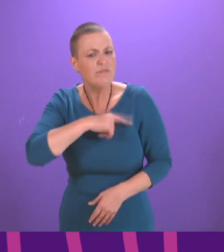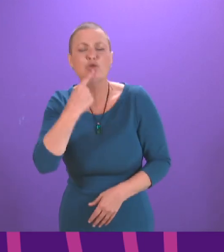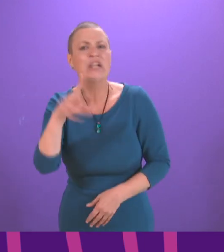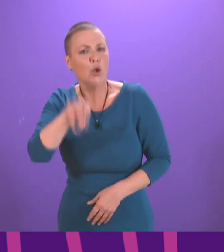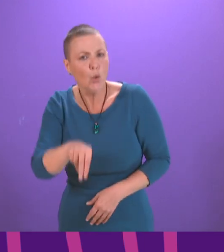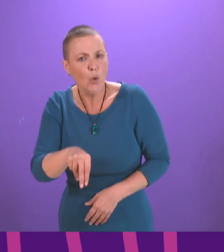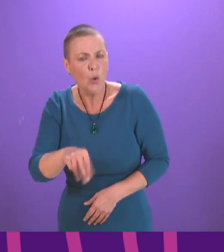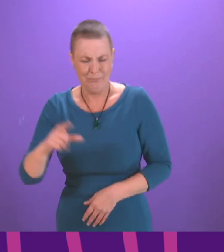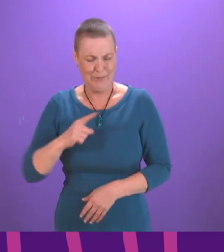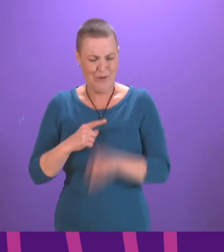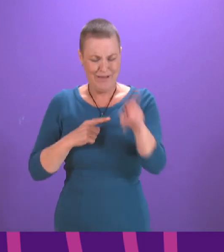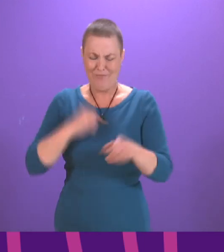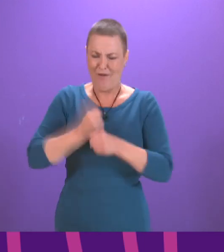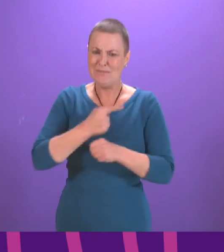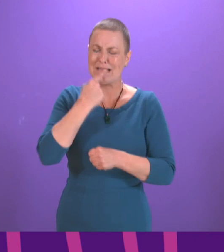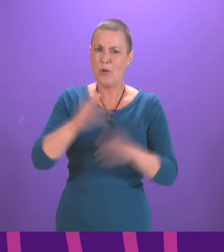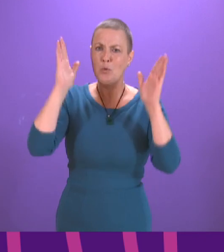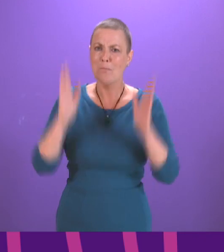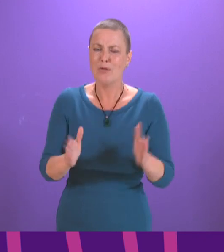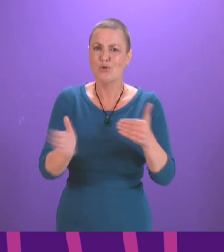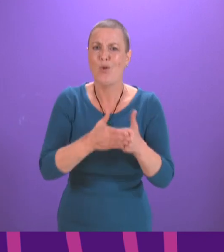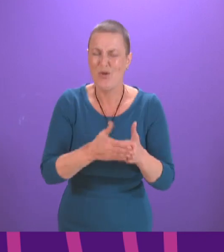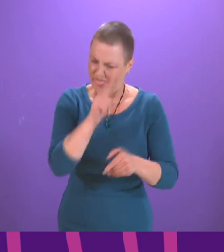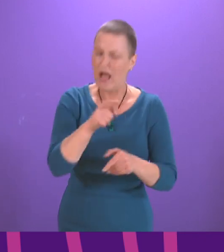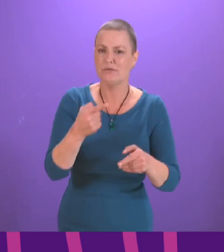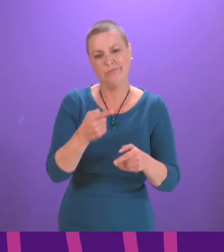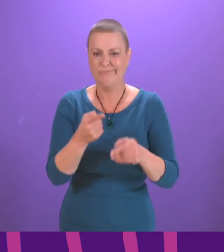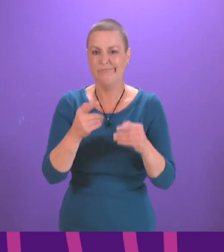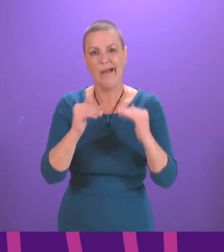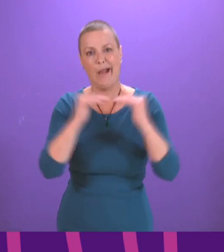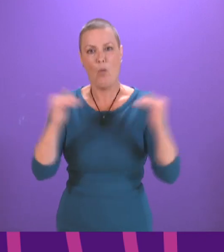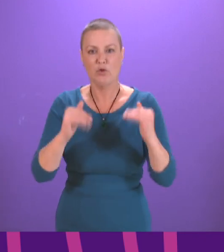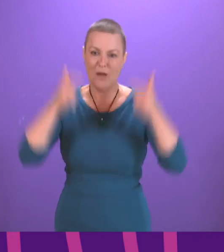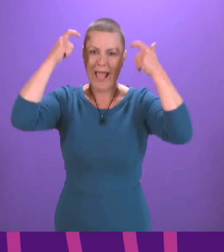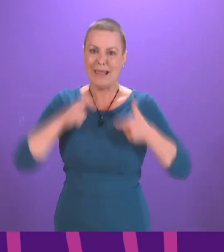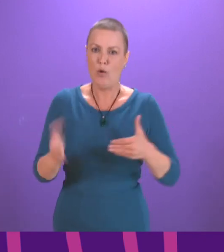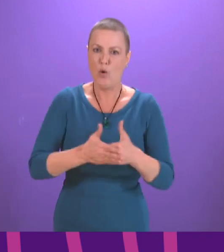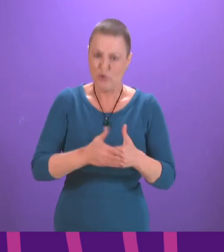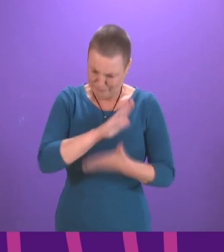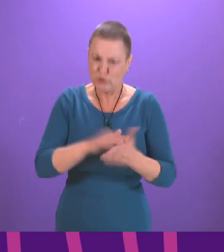effect on those businesses as legal closure, so they are surely entitled to the same level of support.